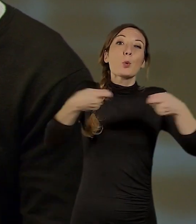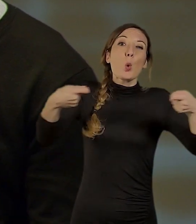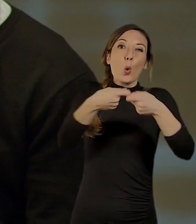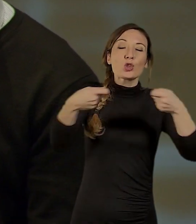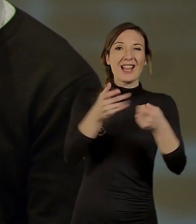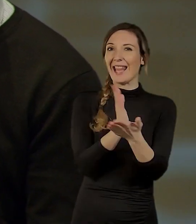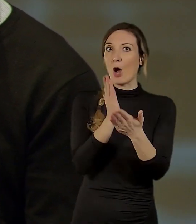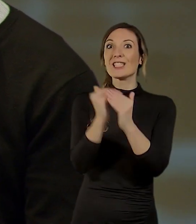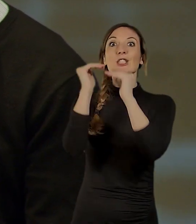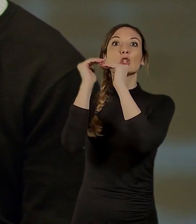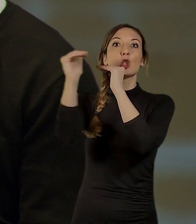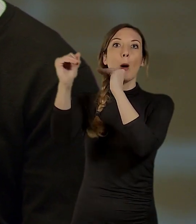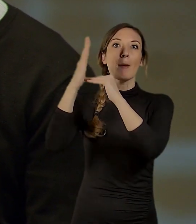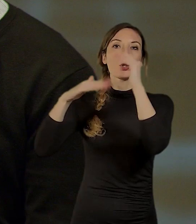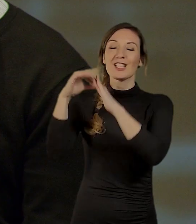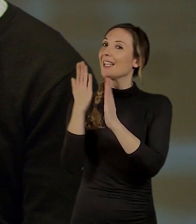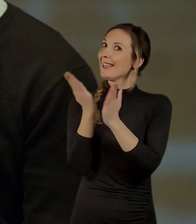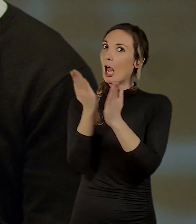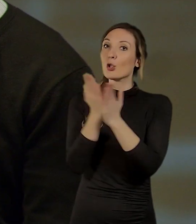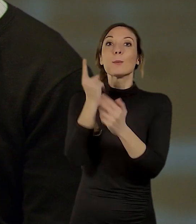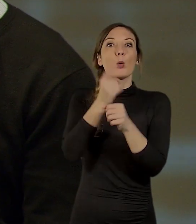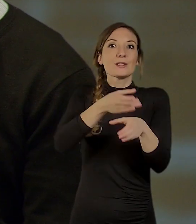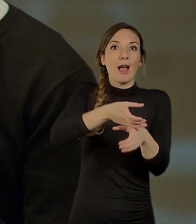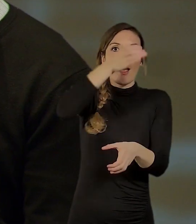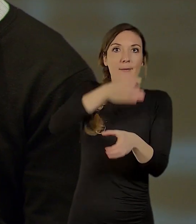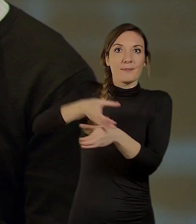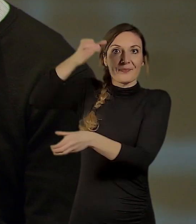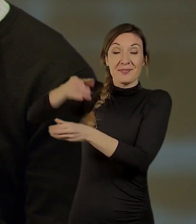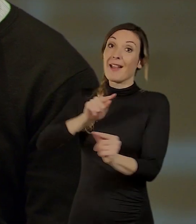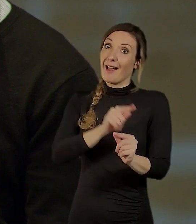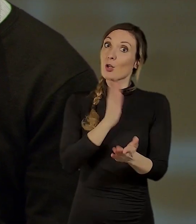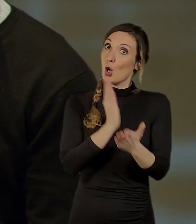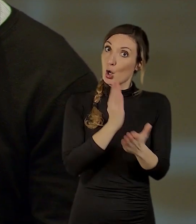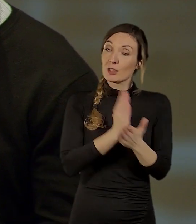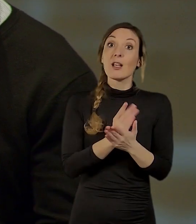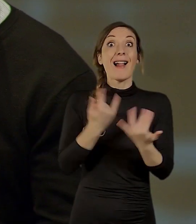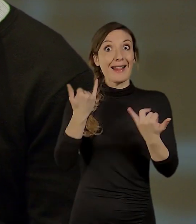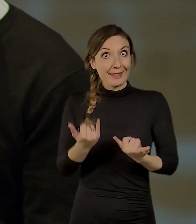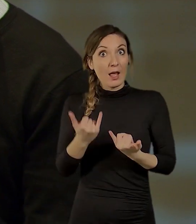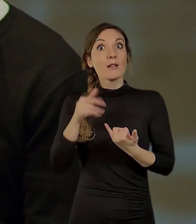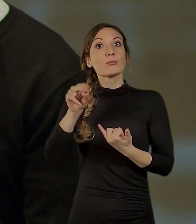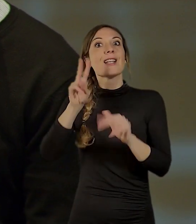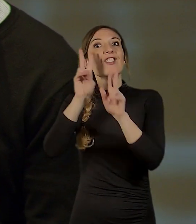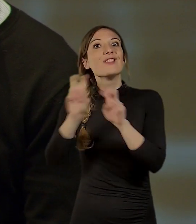Thank you, please. -I will add from an architectural point of view in our area. Of course, we do not count on it visually only in the center,